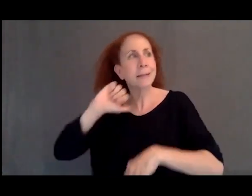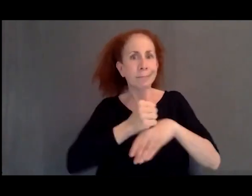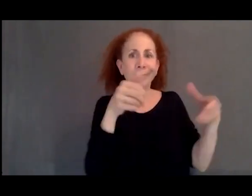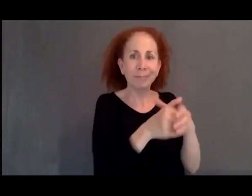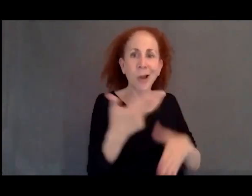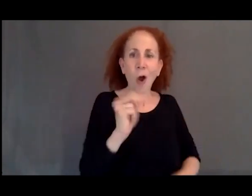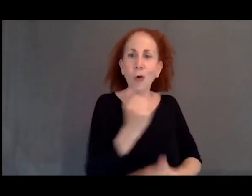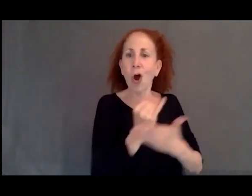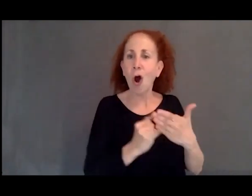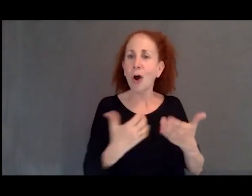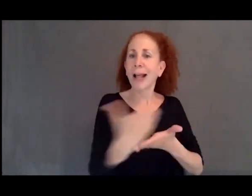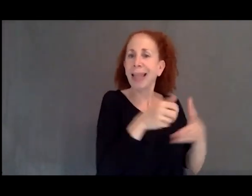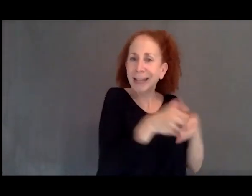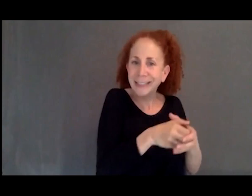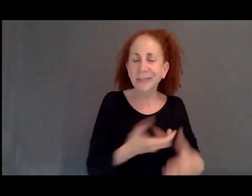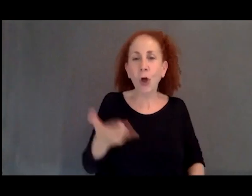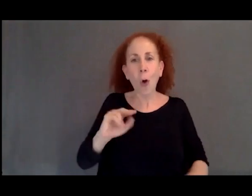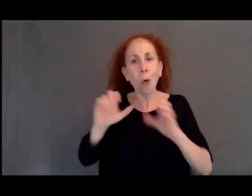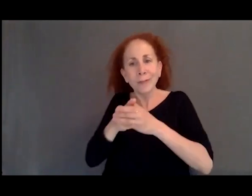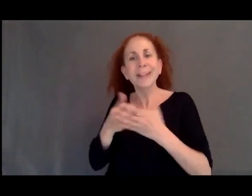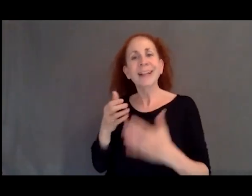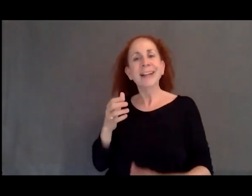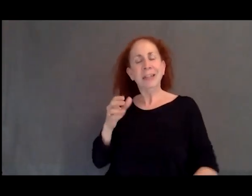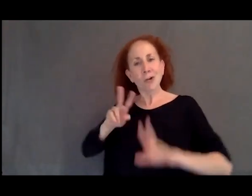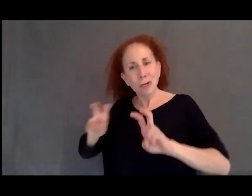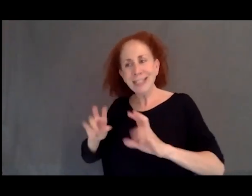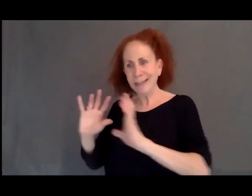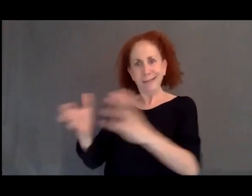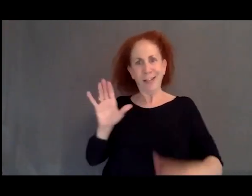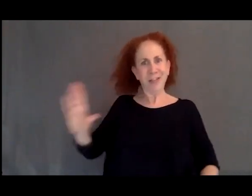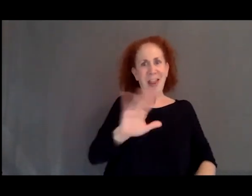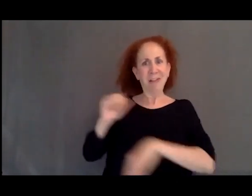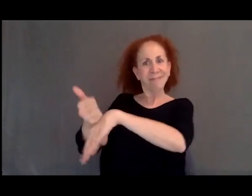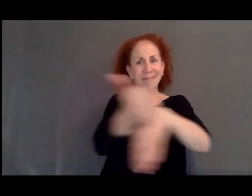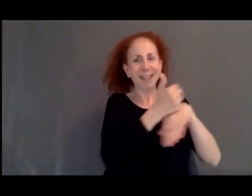political and aesthetic critiques and all of that. And I thought that that was our task, was to build a movement,